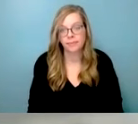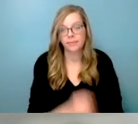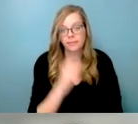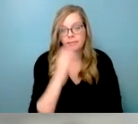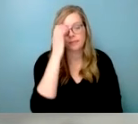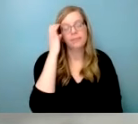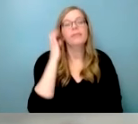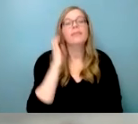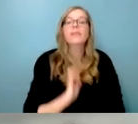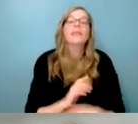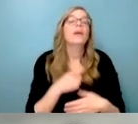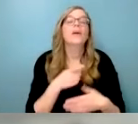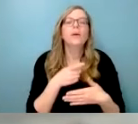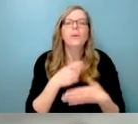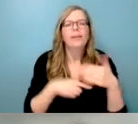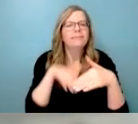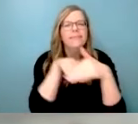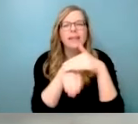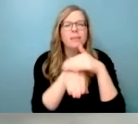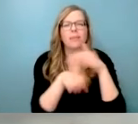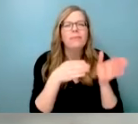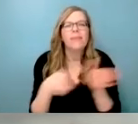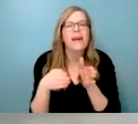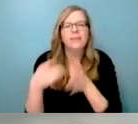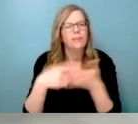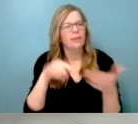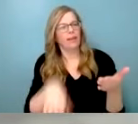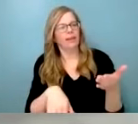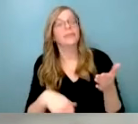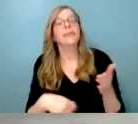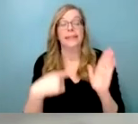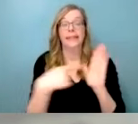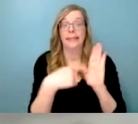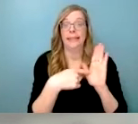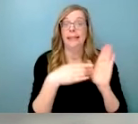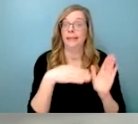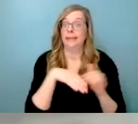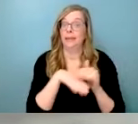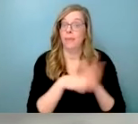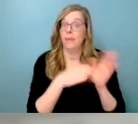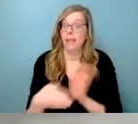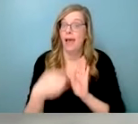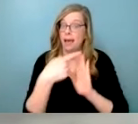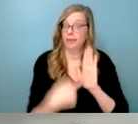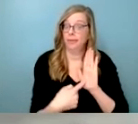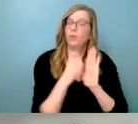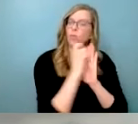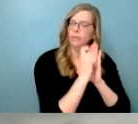is an accessibility plan an accessibility plan is a written document that is required to be